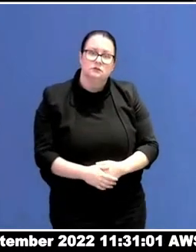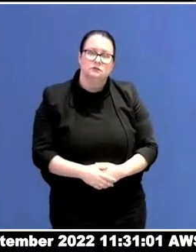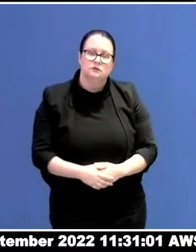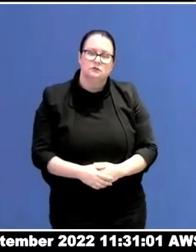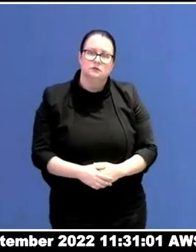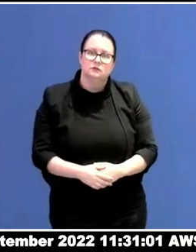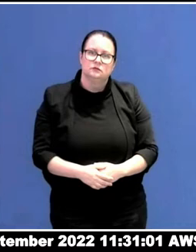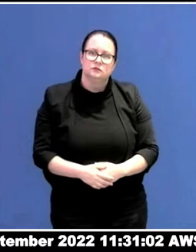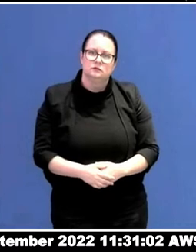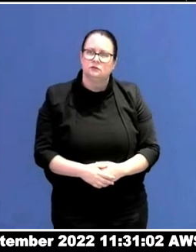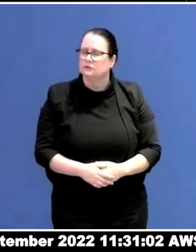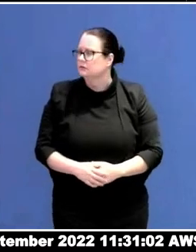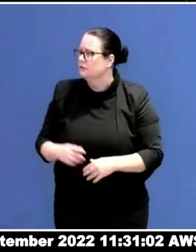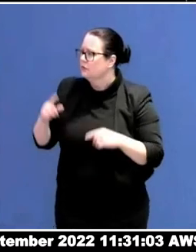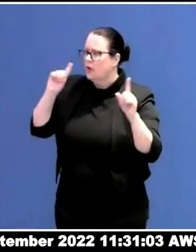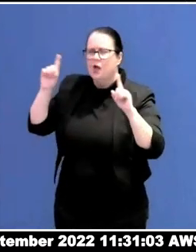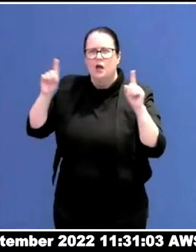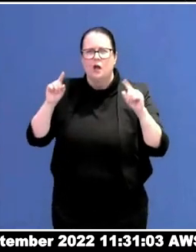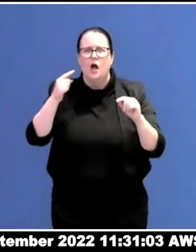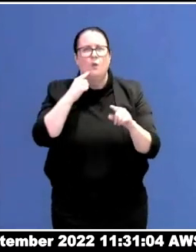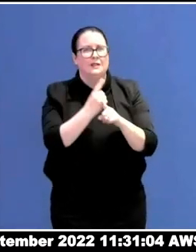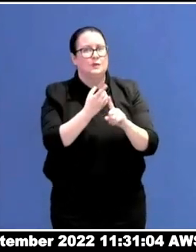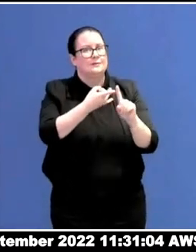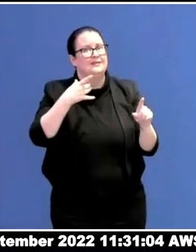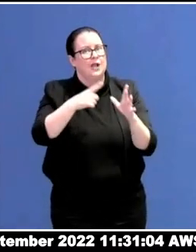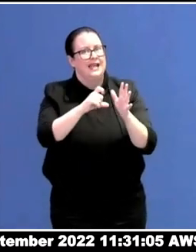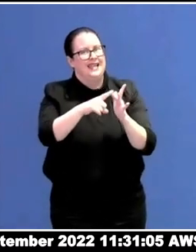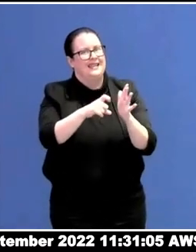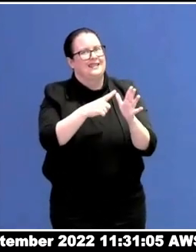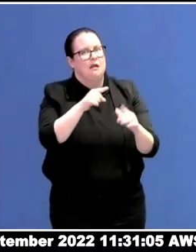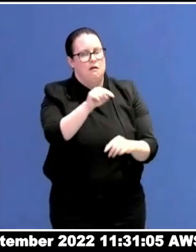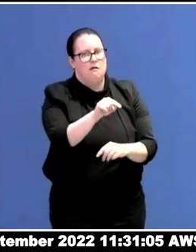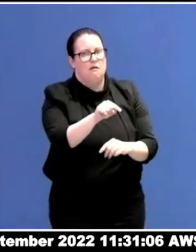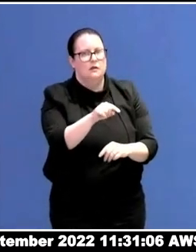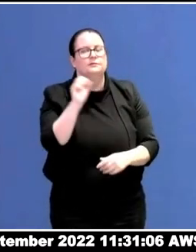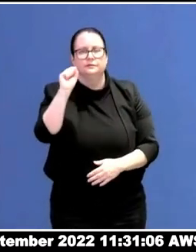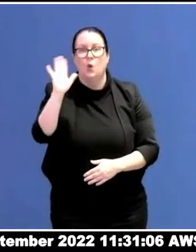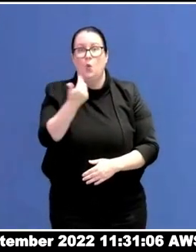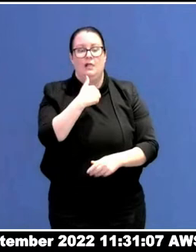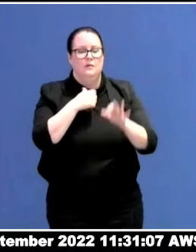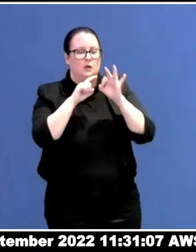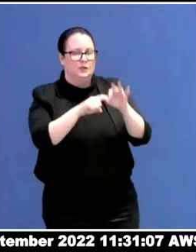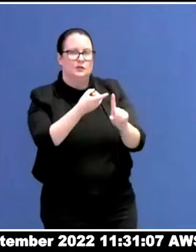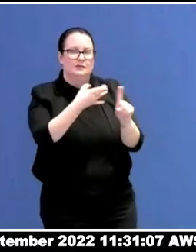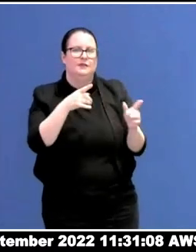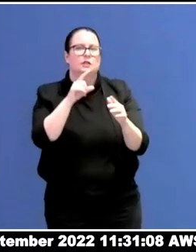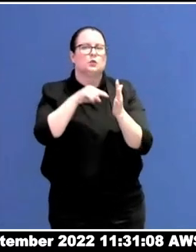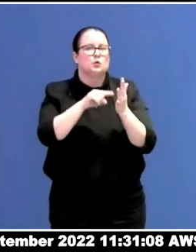For example - CHAIR: Are we talking about Acacia? The prison, Acacia? MS KRAKOUER: Acacia. MS McMAHON: Yes, all of these questions are on Acacia, I should say.